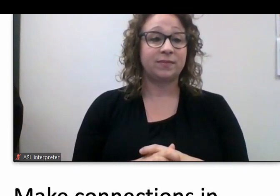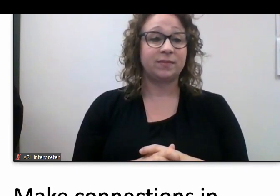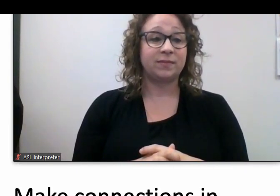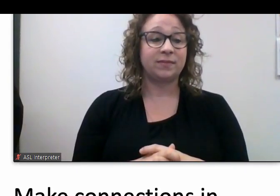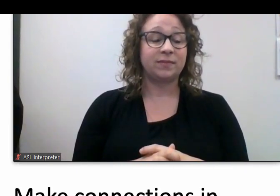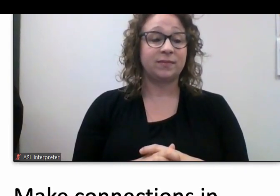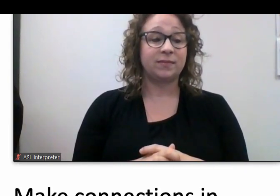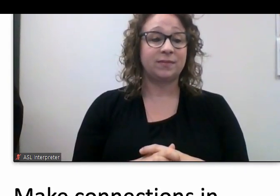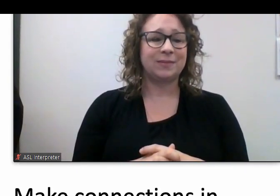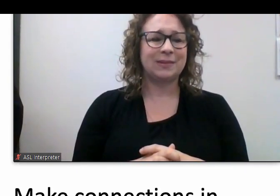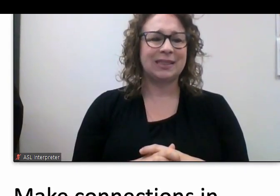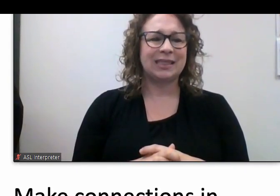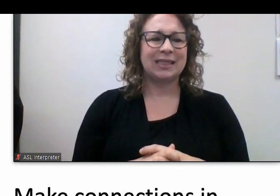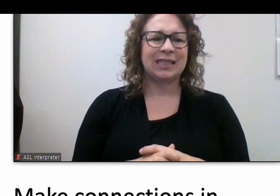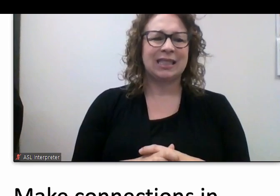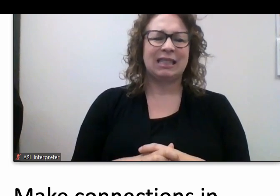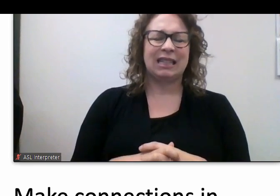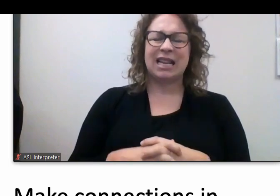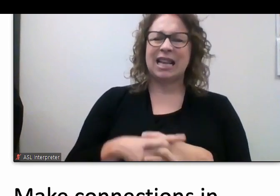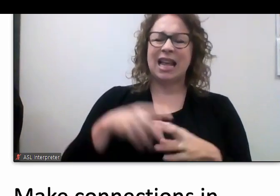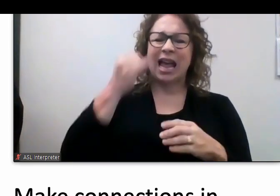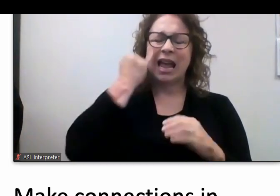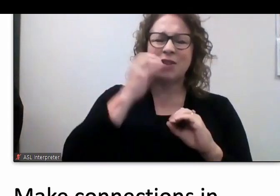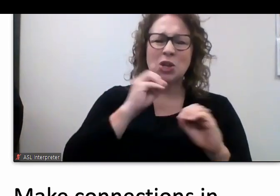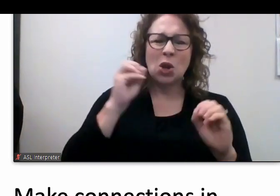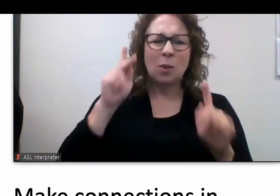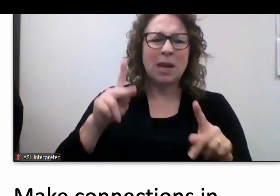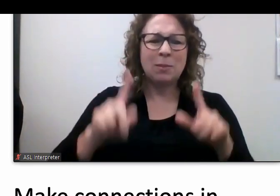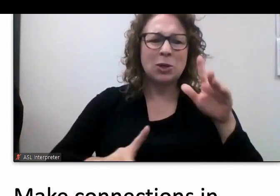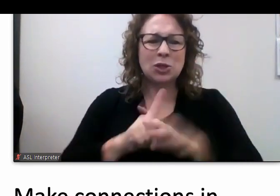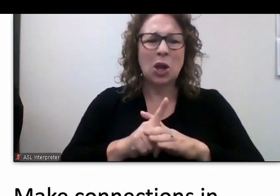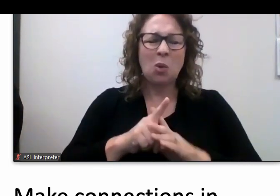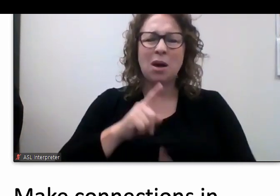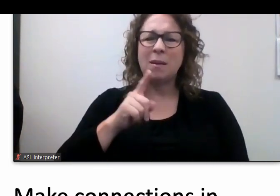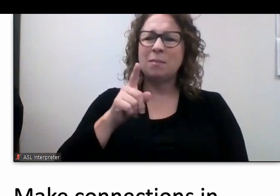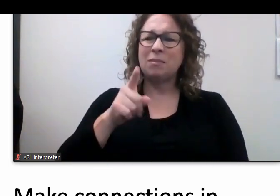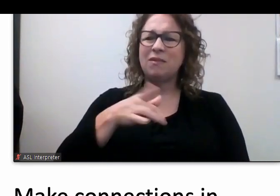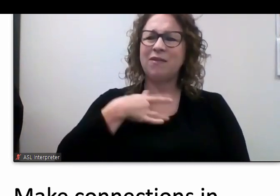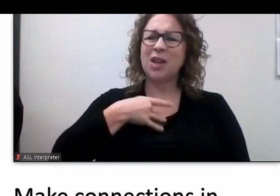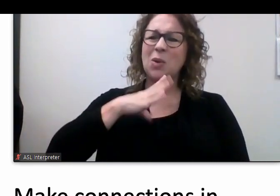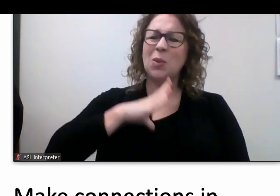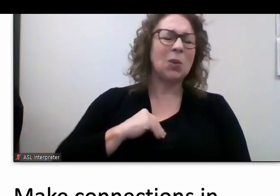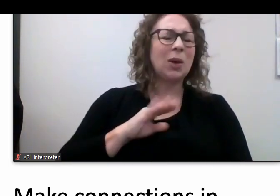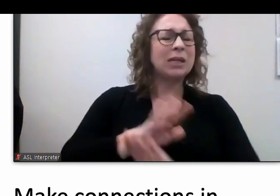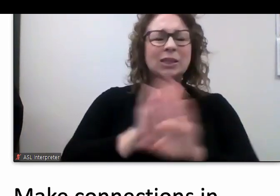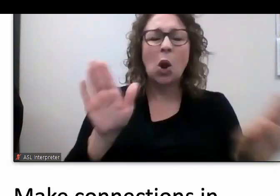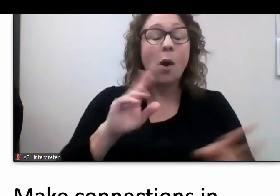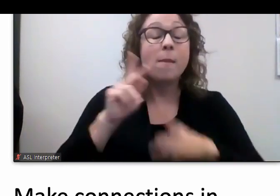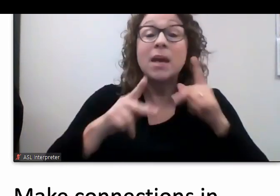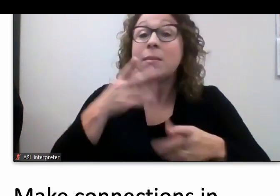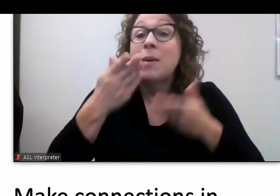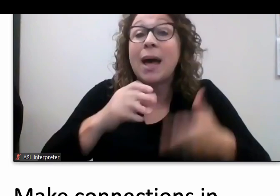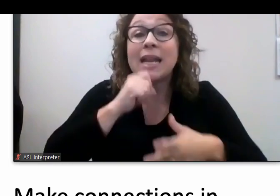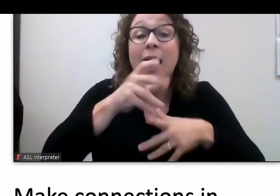Don't get discouraged if no one shows up or signs up the first time you do this. People may not be used to you doing this,